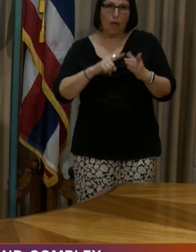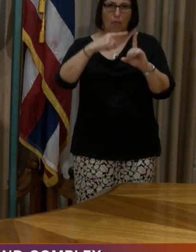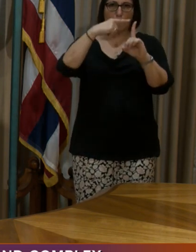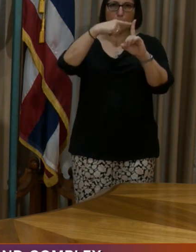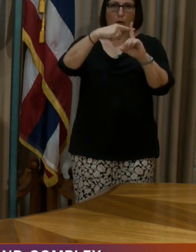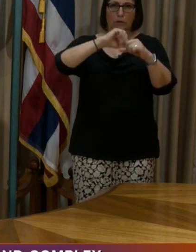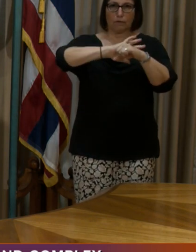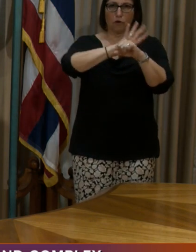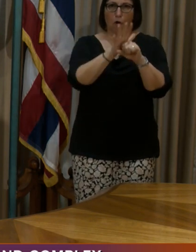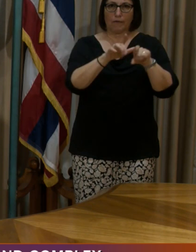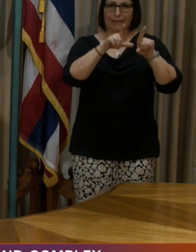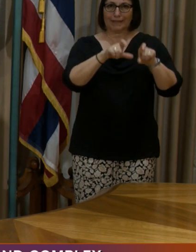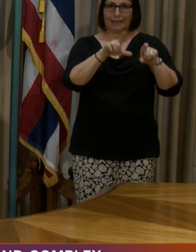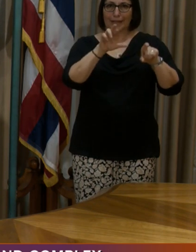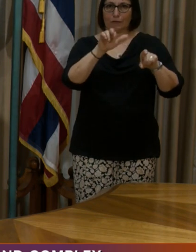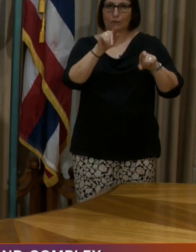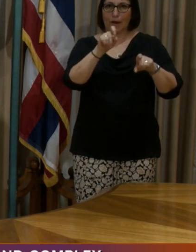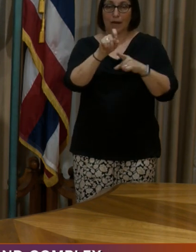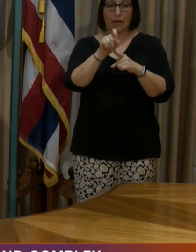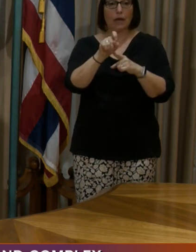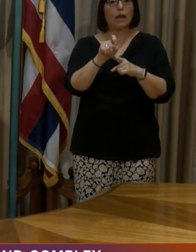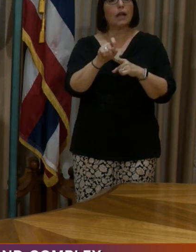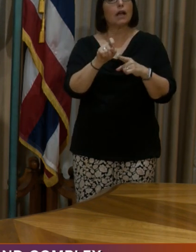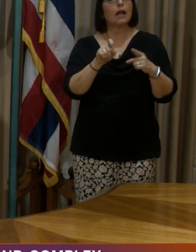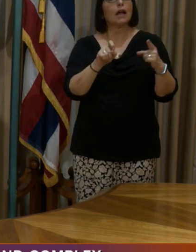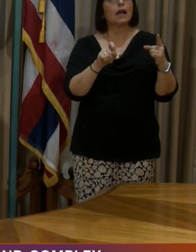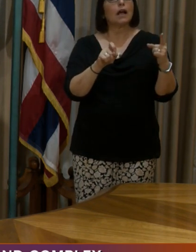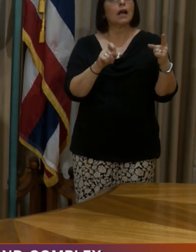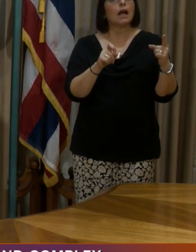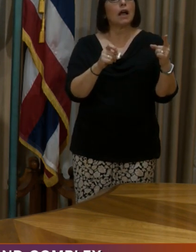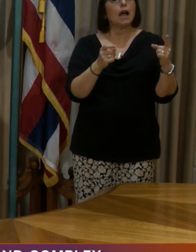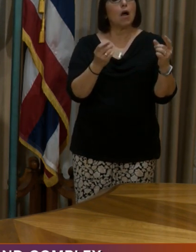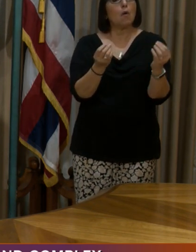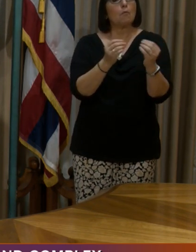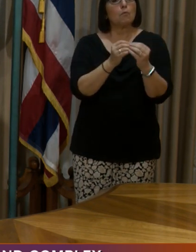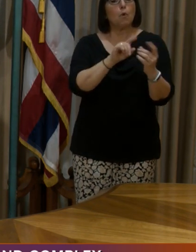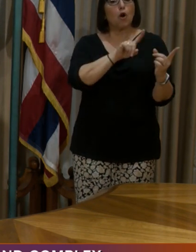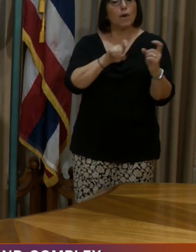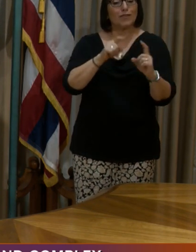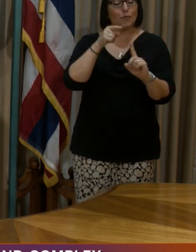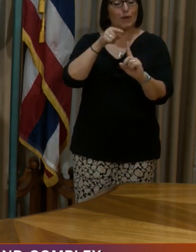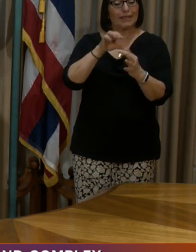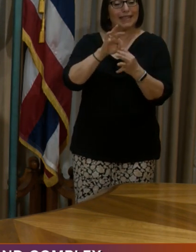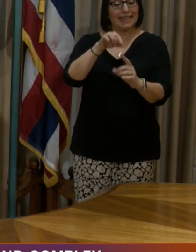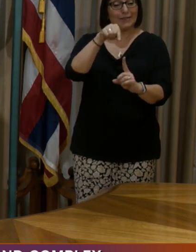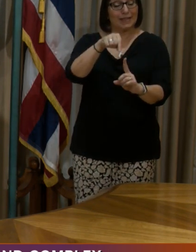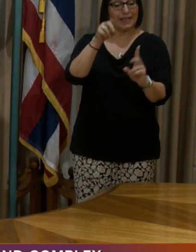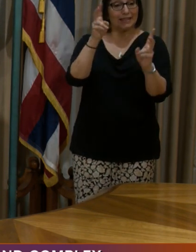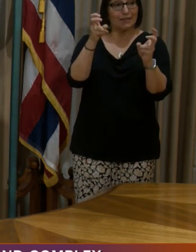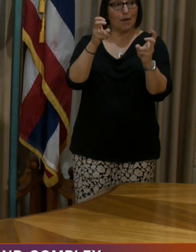IN HAWAII. THANK YOU VERY MUCH DIFFERENT THAN ANY OTHER QUESTIONS FROM